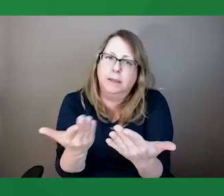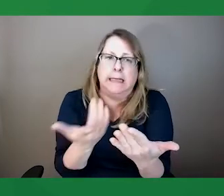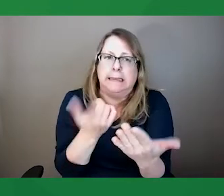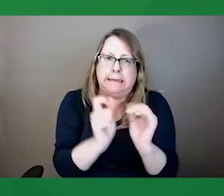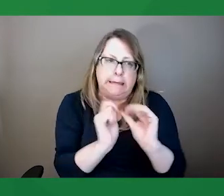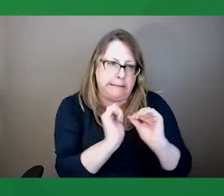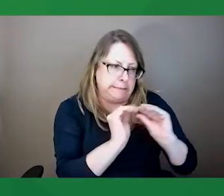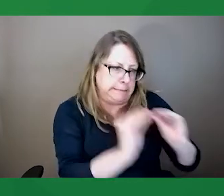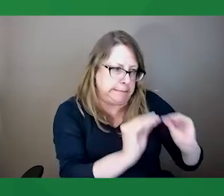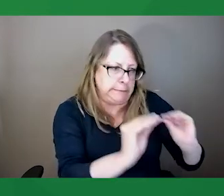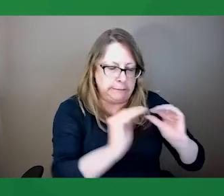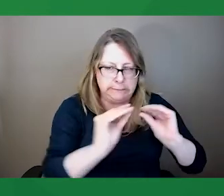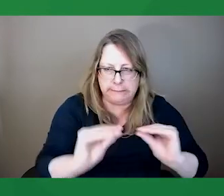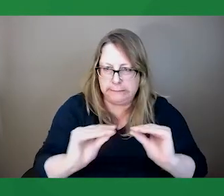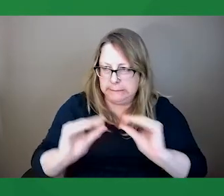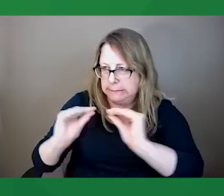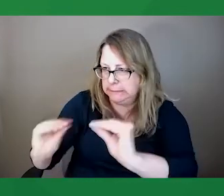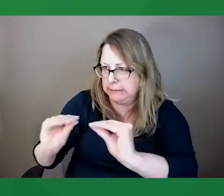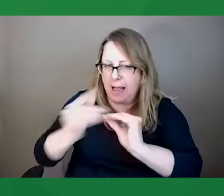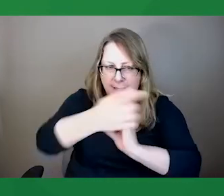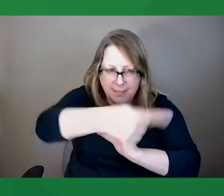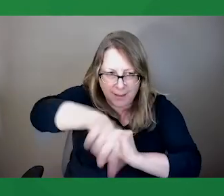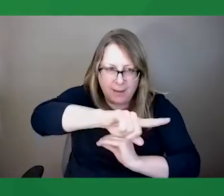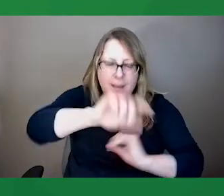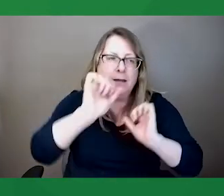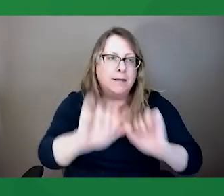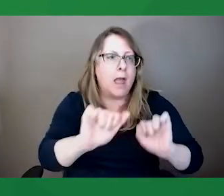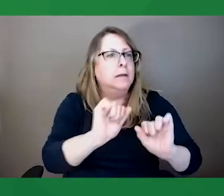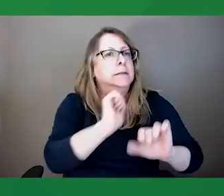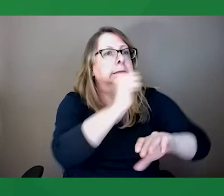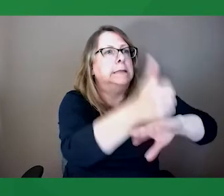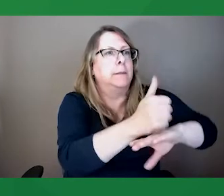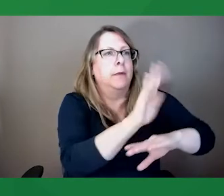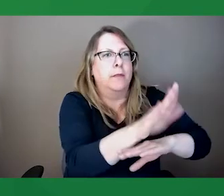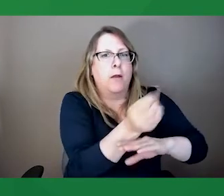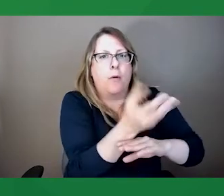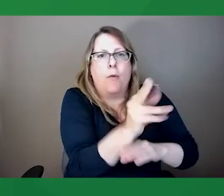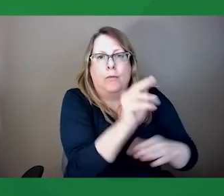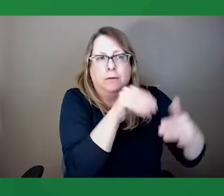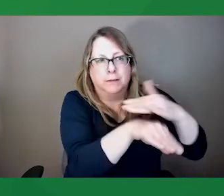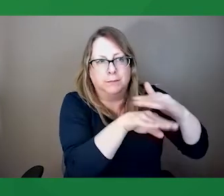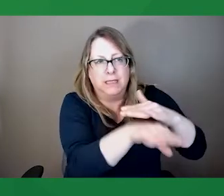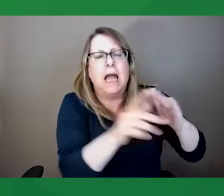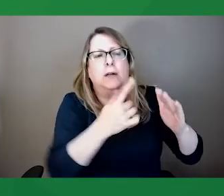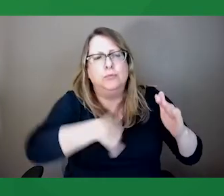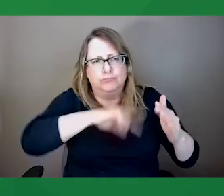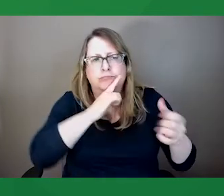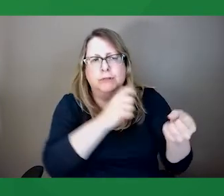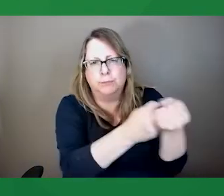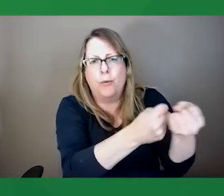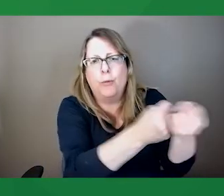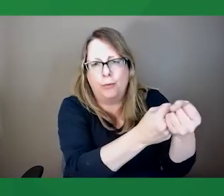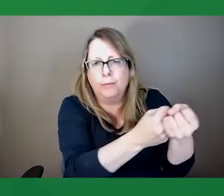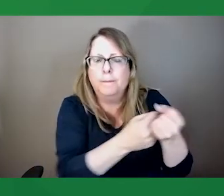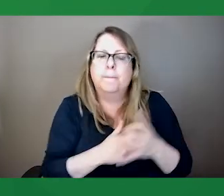to create accessibility and then you're going to be there to support it. A good thing that I've seen with different organizations